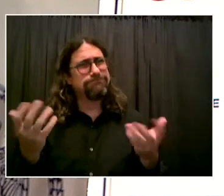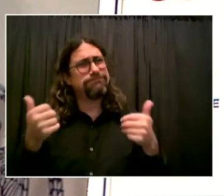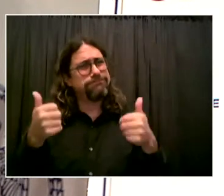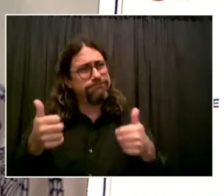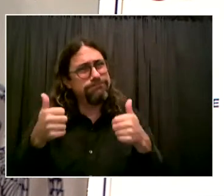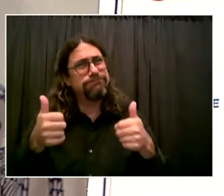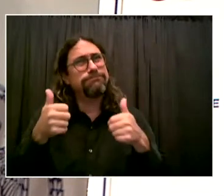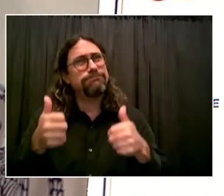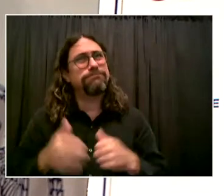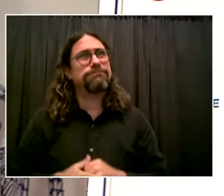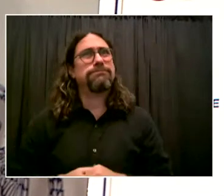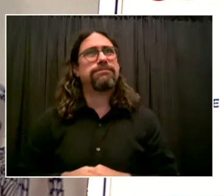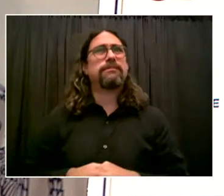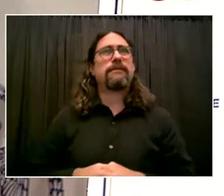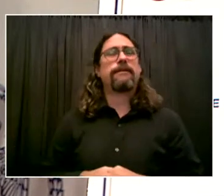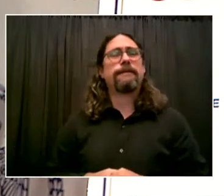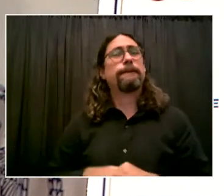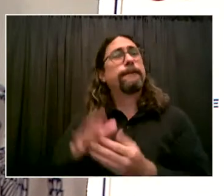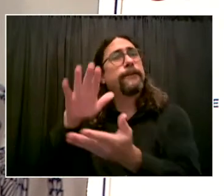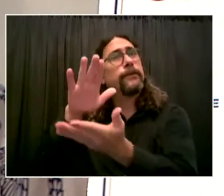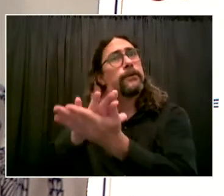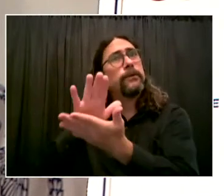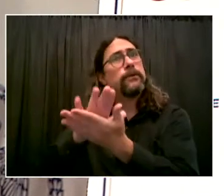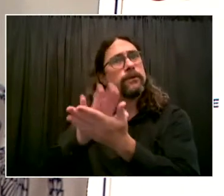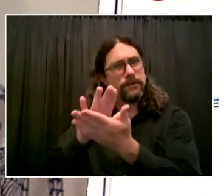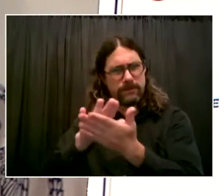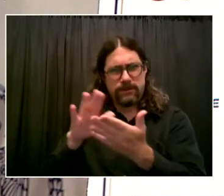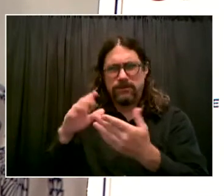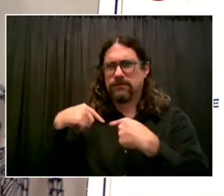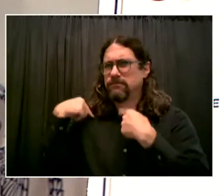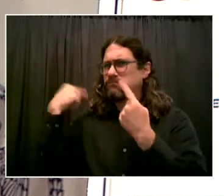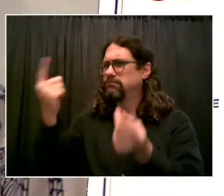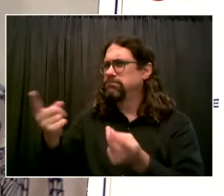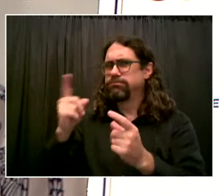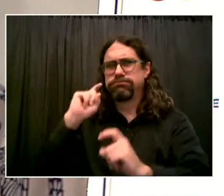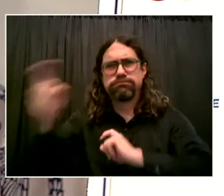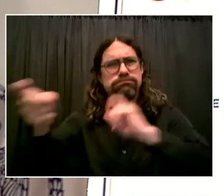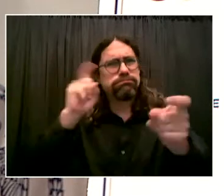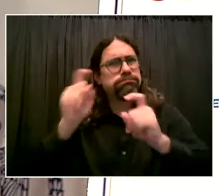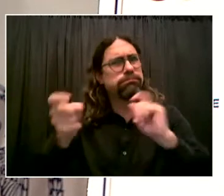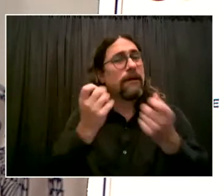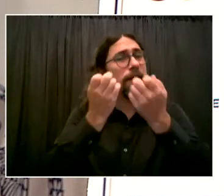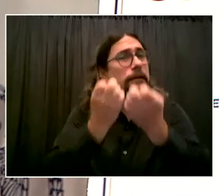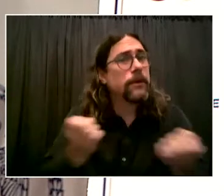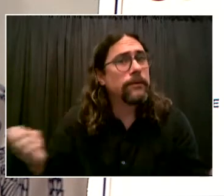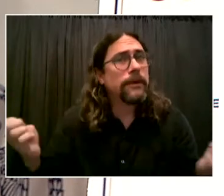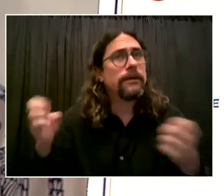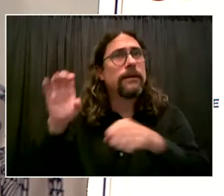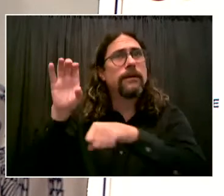DEVICES TO KDSI THROUGHOUT. KIDS WLIL AVHE DEVICES.